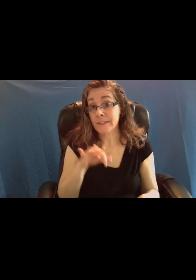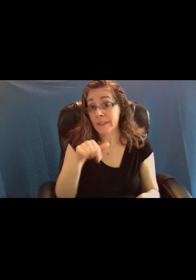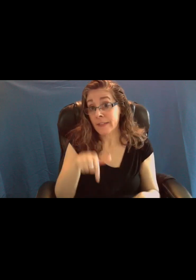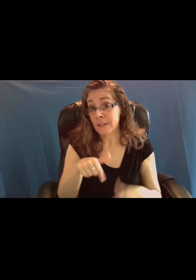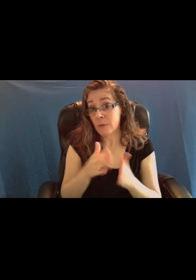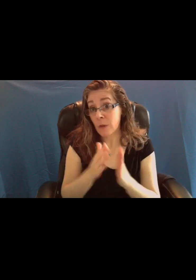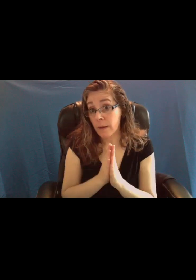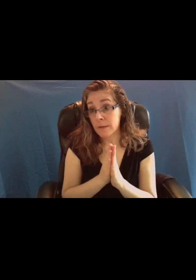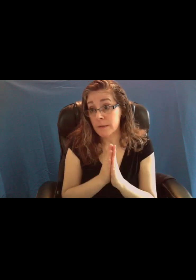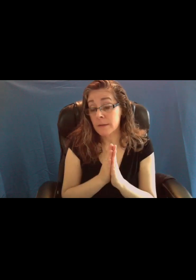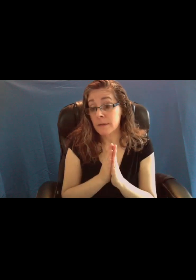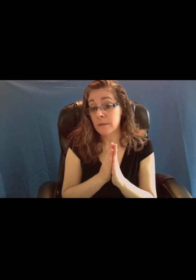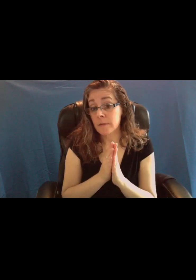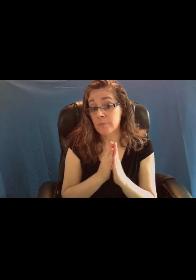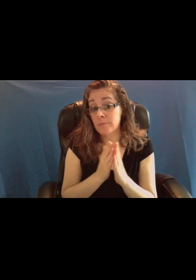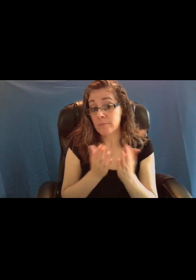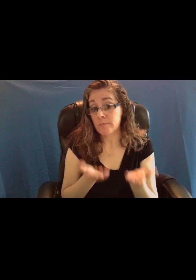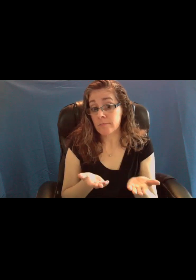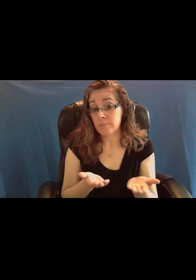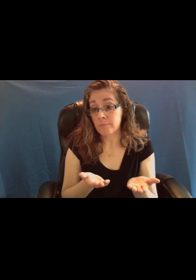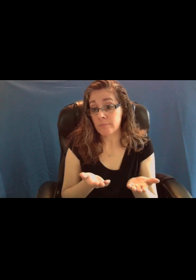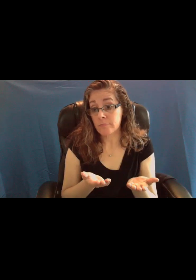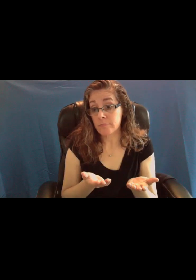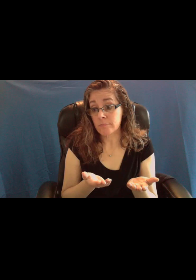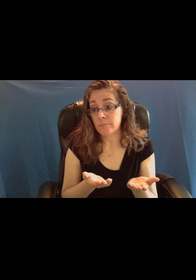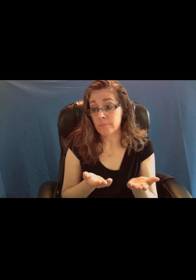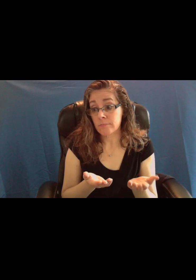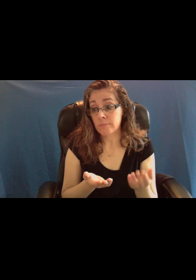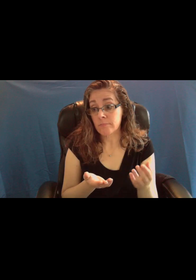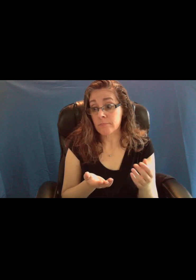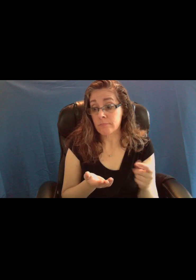know, ultimately the request has to allow the individual to receive